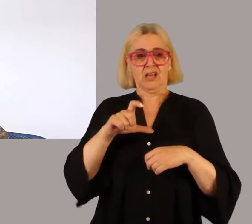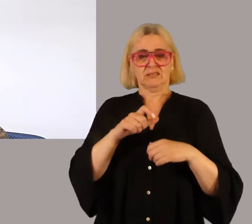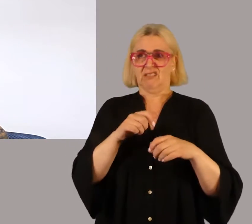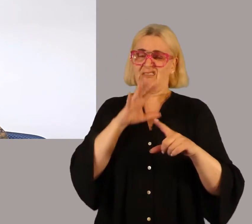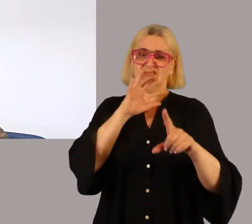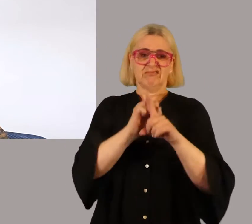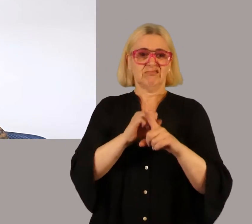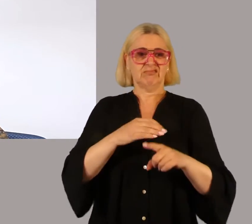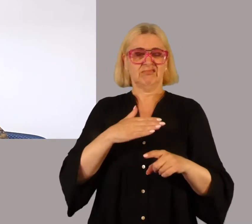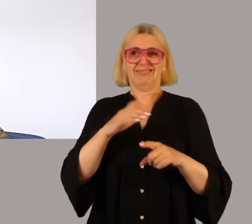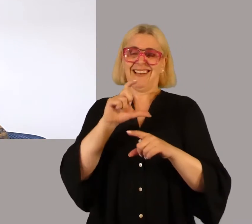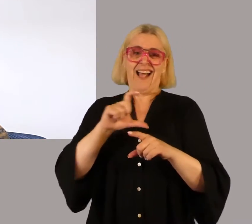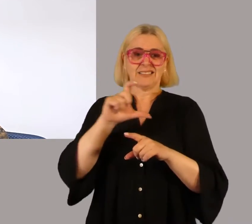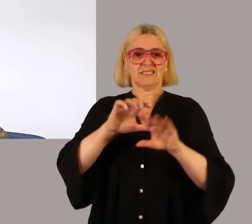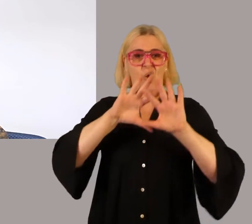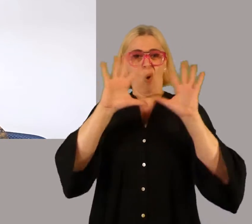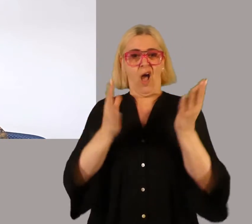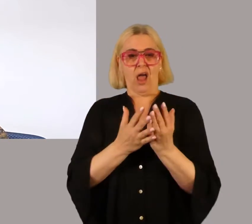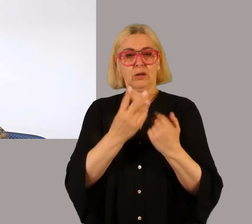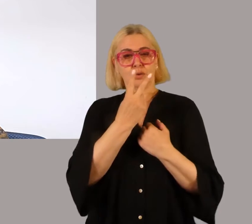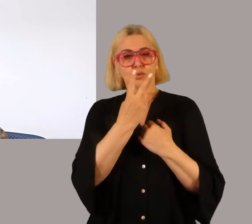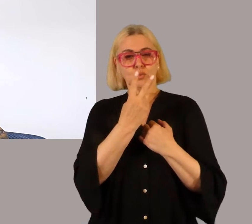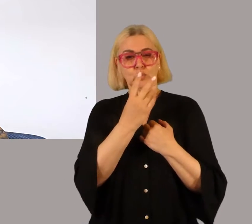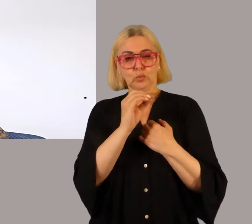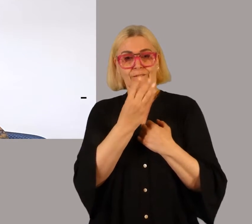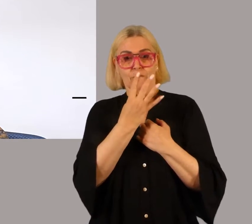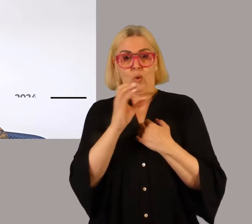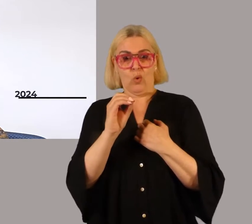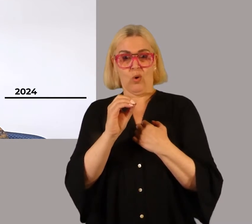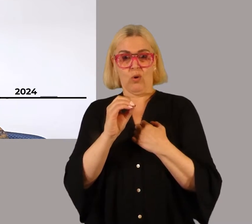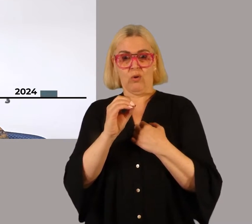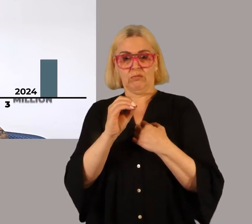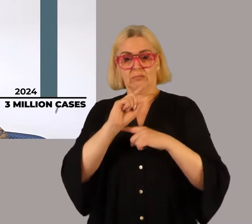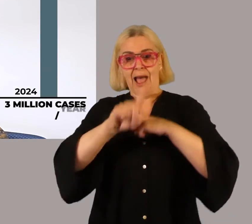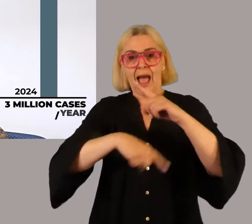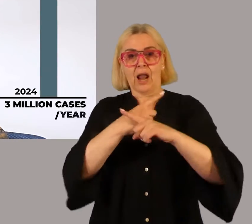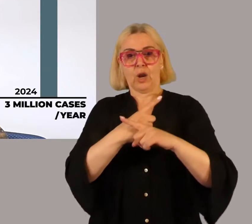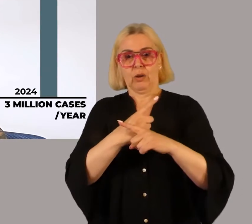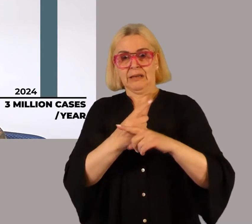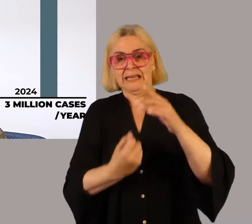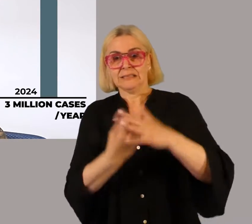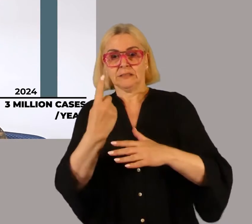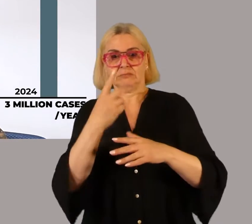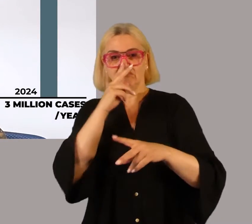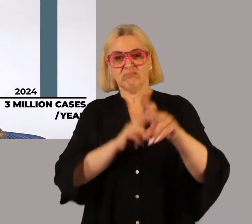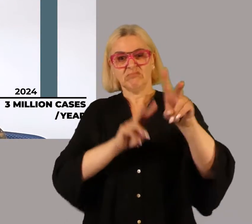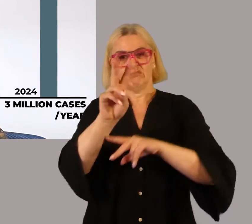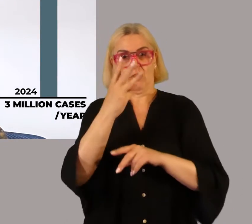by 2040, the annual incidence is predicted to be over 3 million new cases per year.